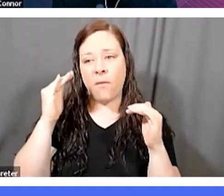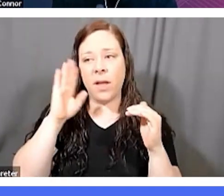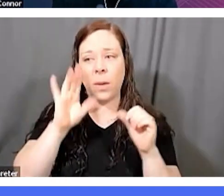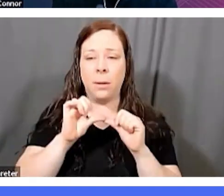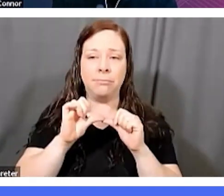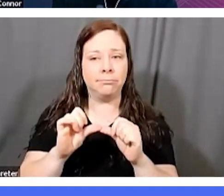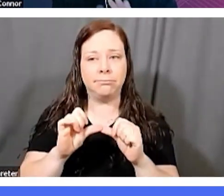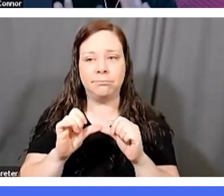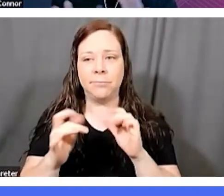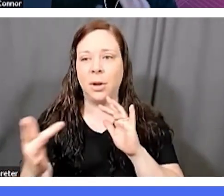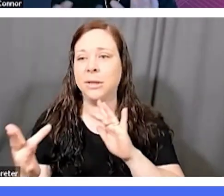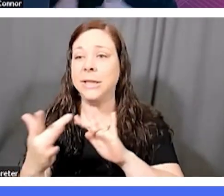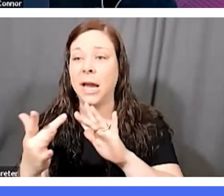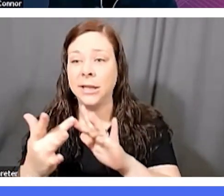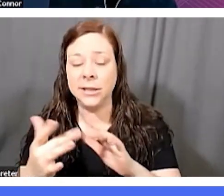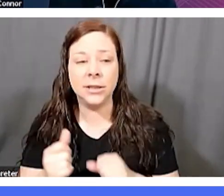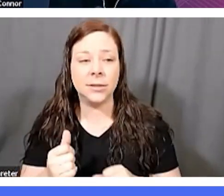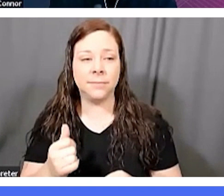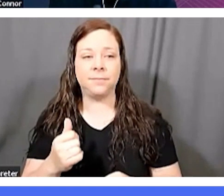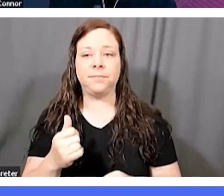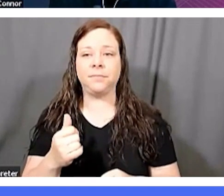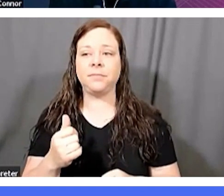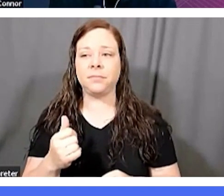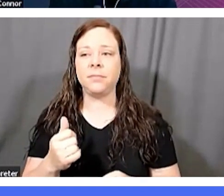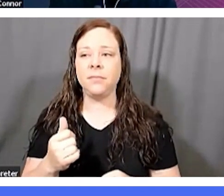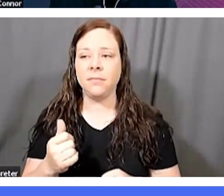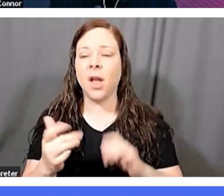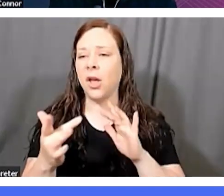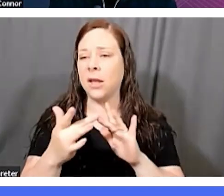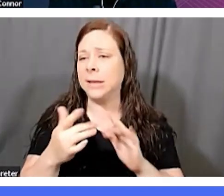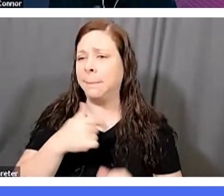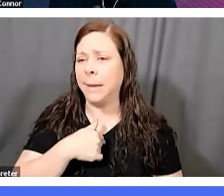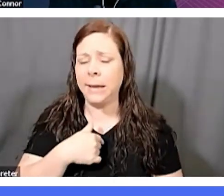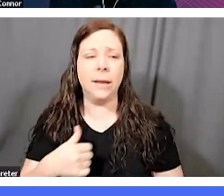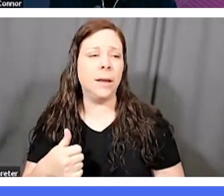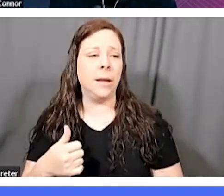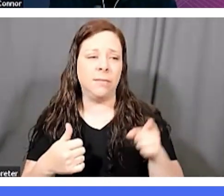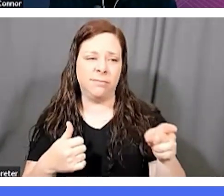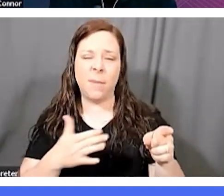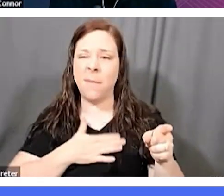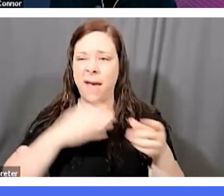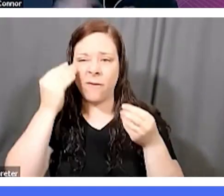I'm happy to take your questions in the Q&A box. We'll pause a little bit for that and definitely, please feel free to reach out to me.